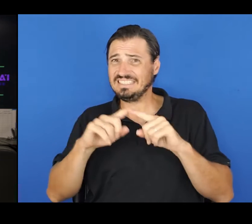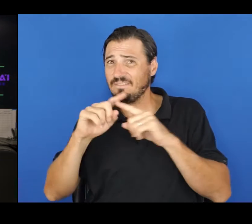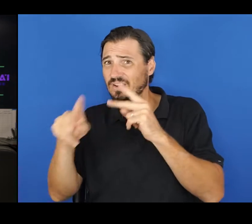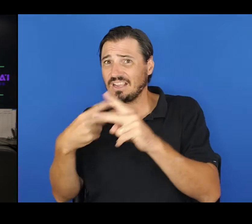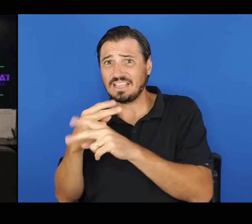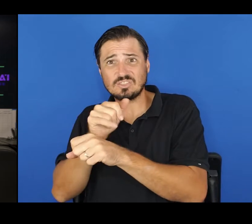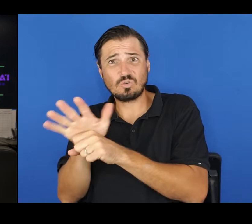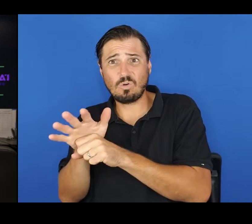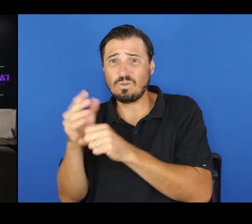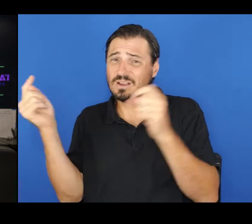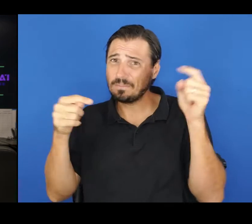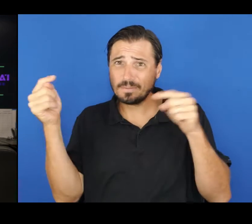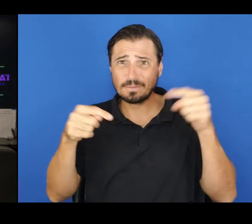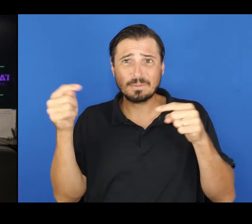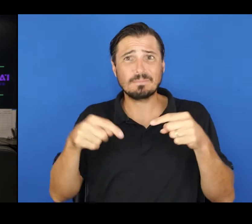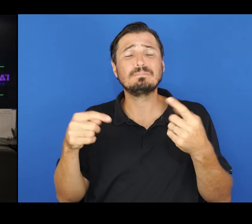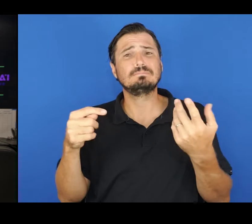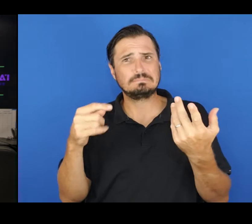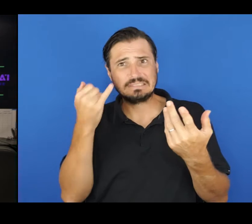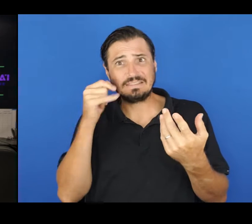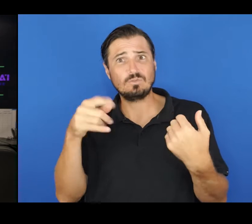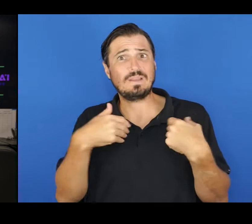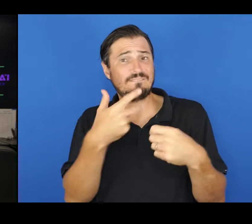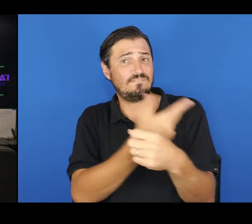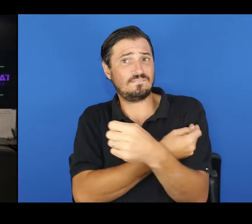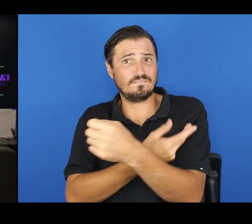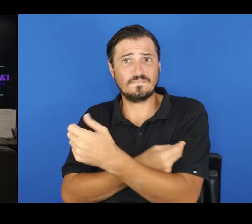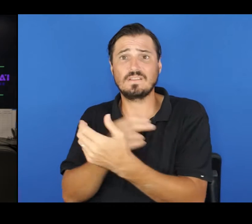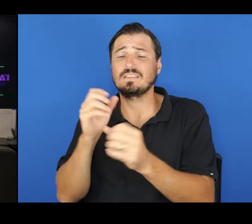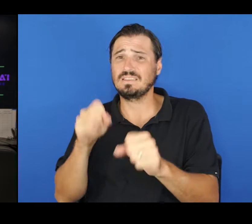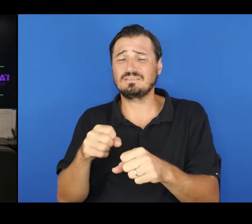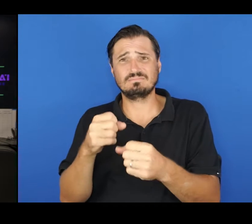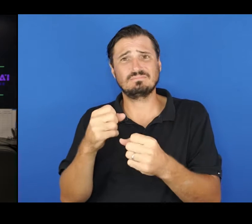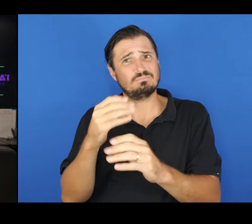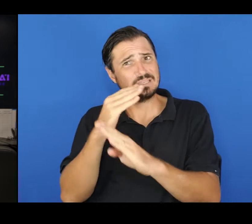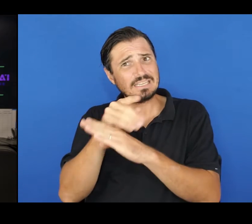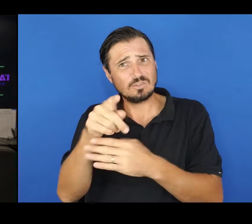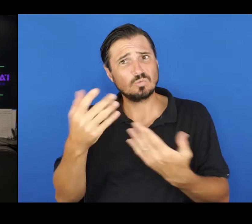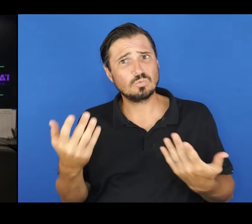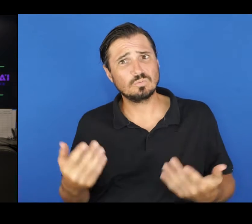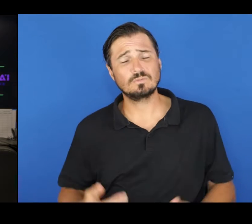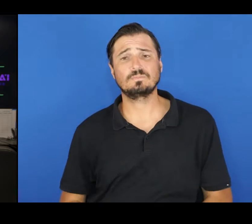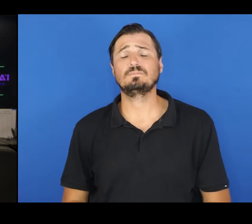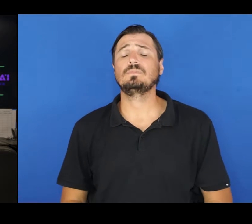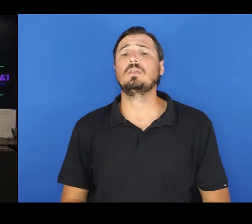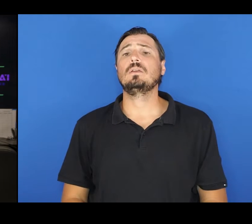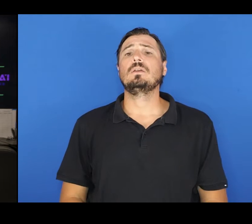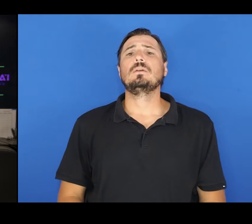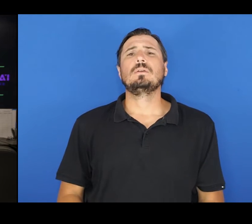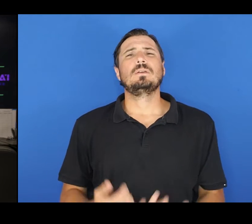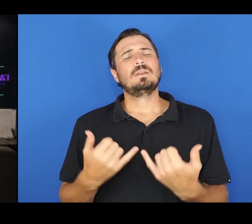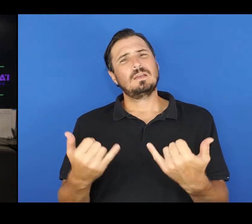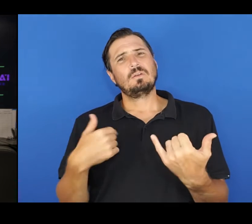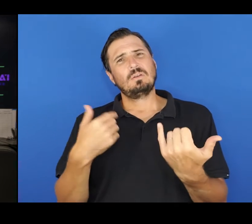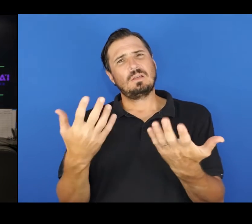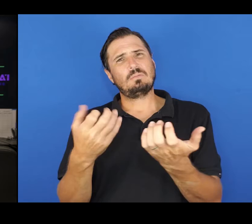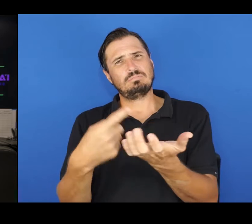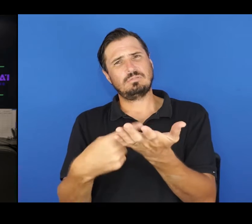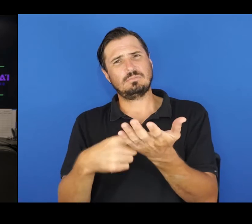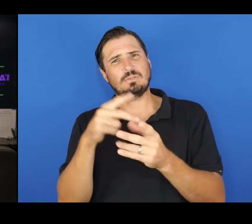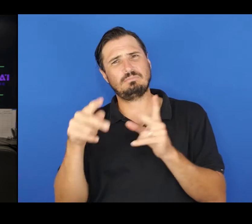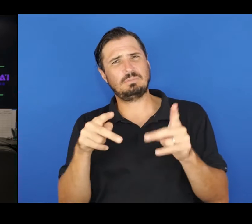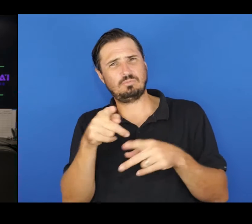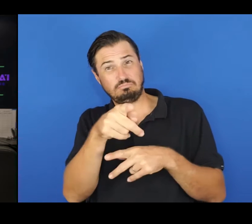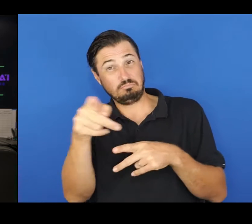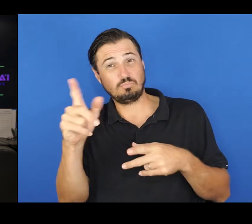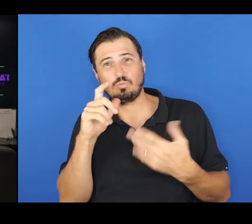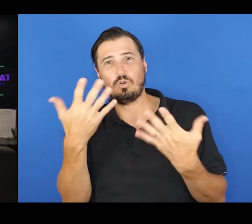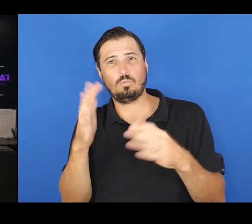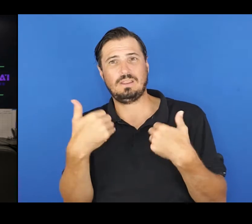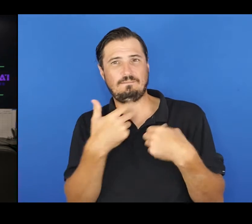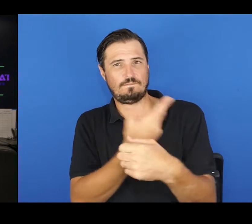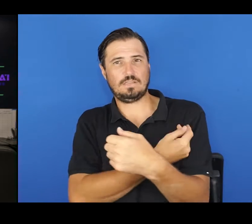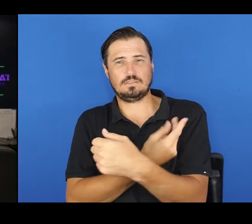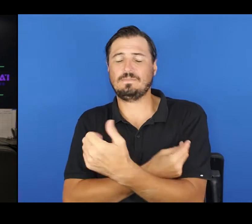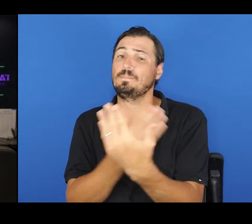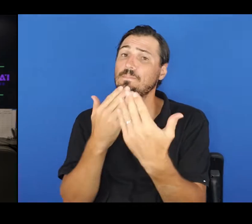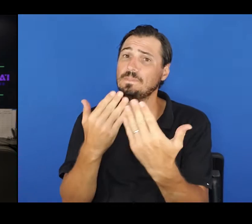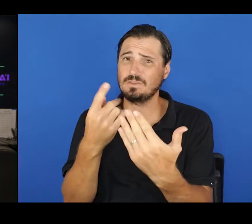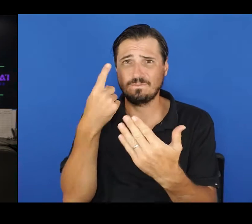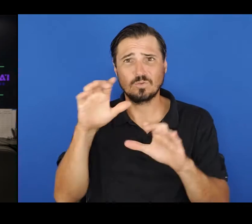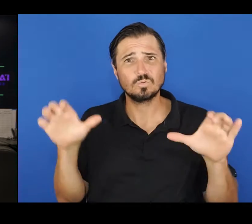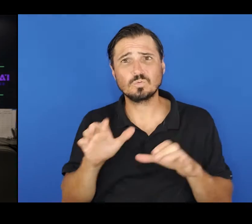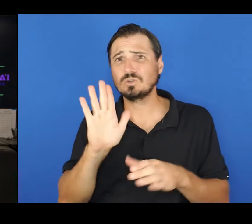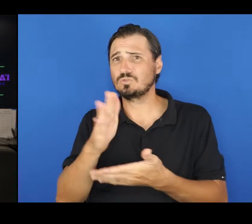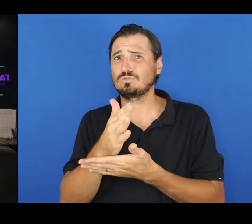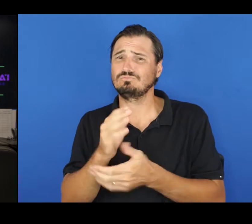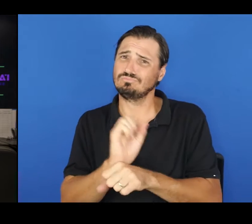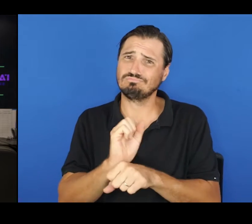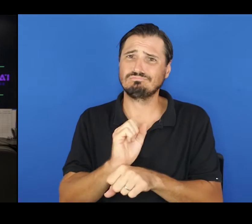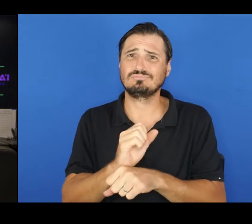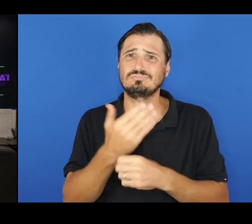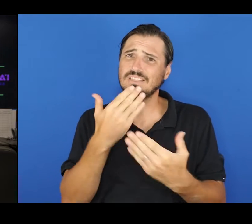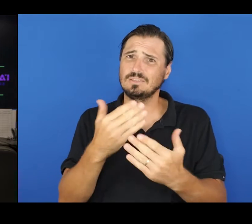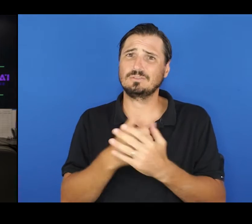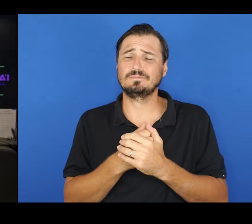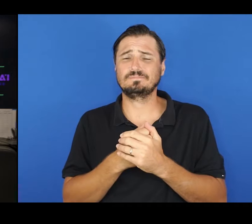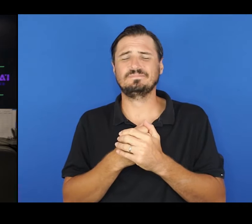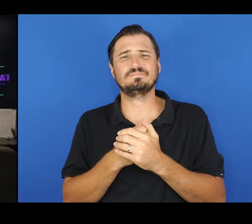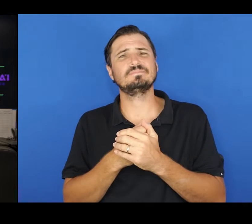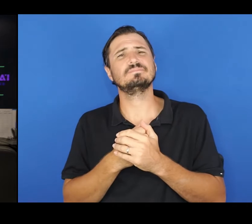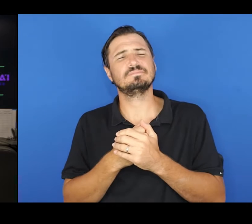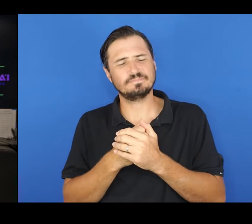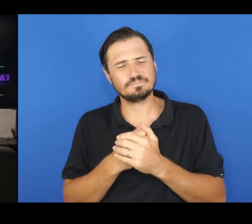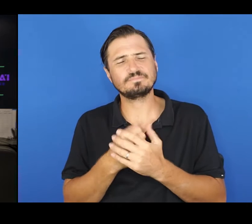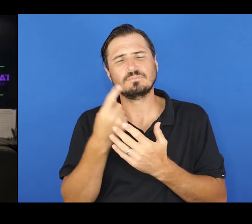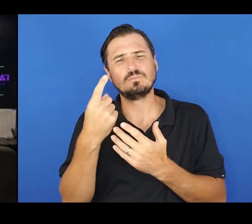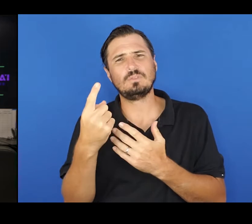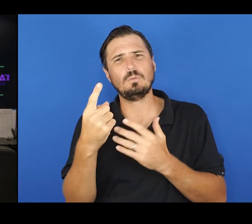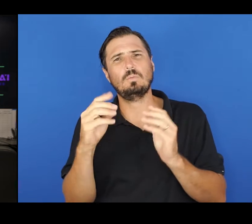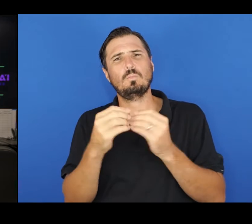I would like to shift gears for a minute, and address those of you who are already vaccinated. First, thank you for doing your part. And there is one more important way in which you can do